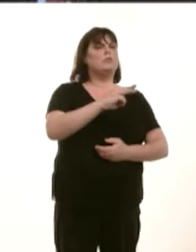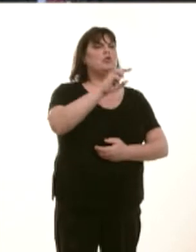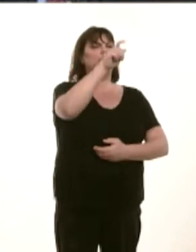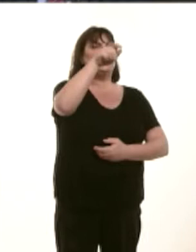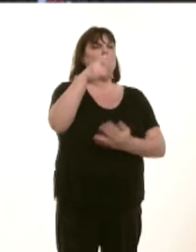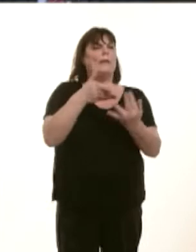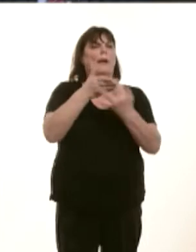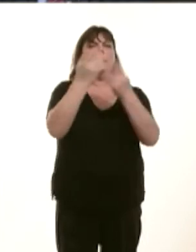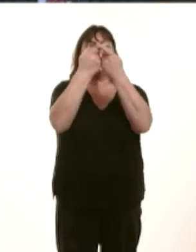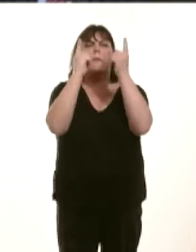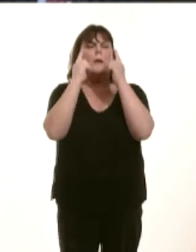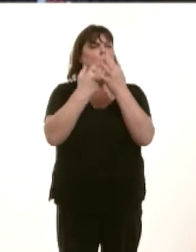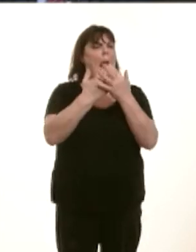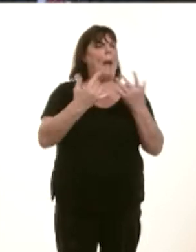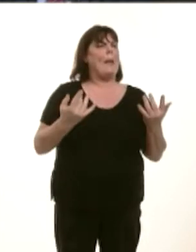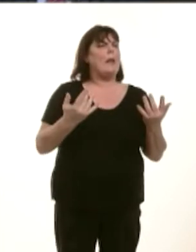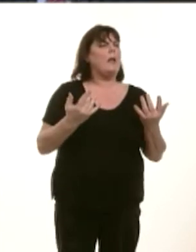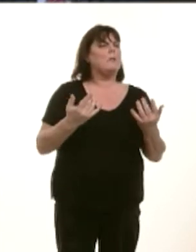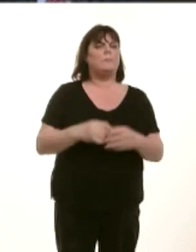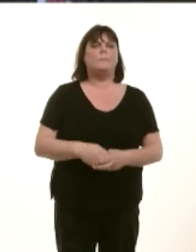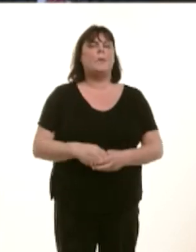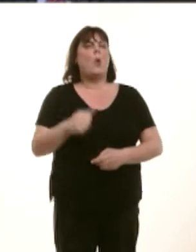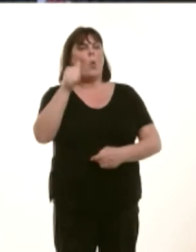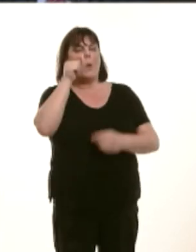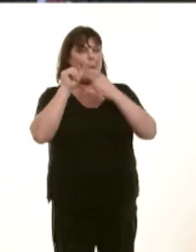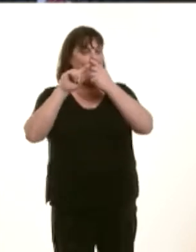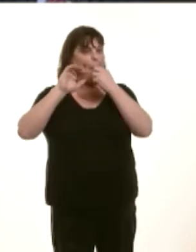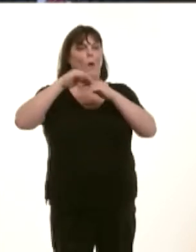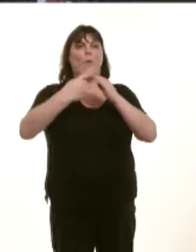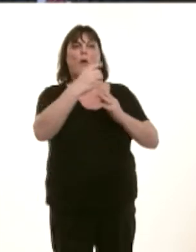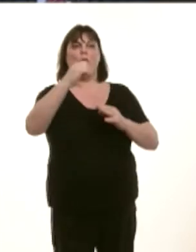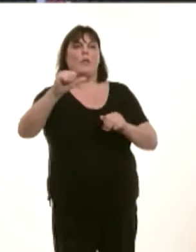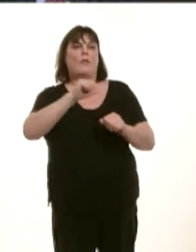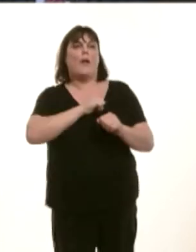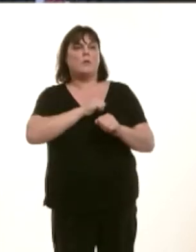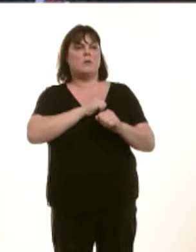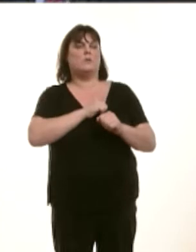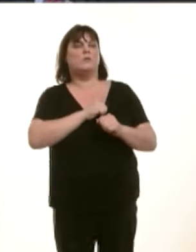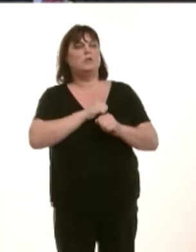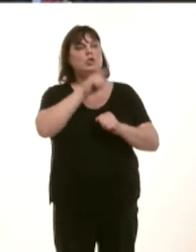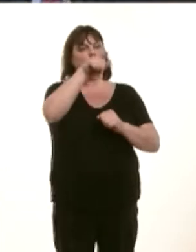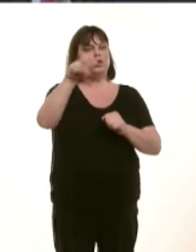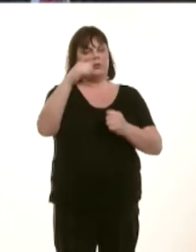that just over 100,000 Welsh-domiciled enrolments took place at UK institutions. That was for